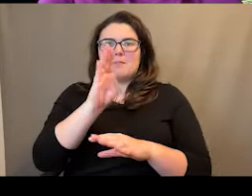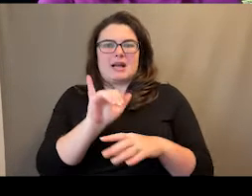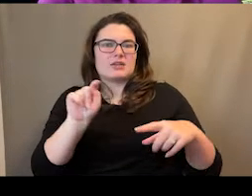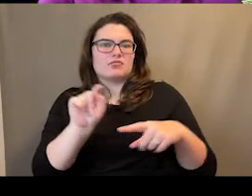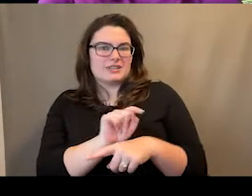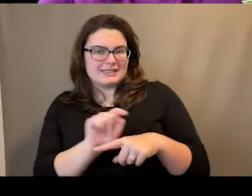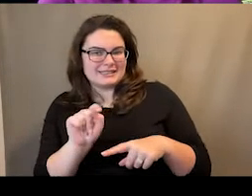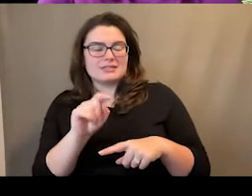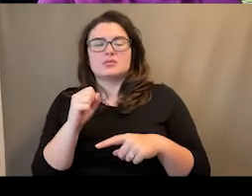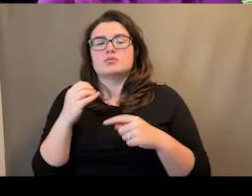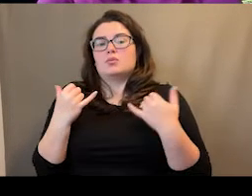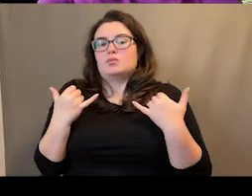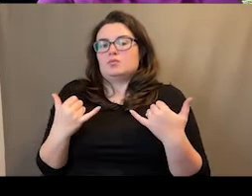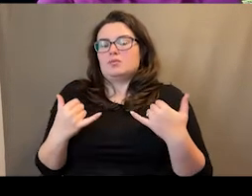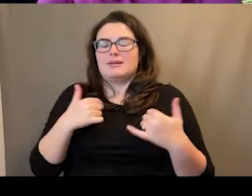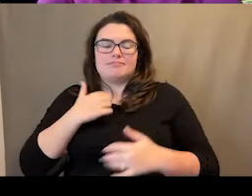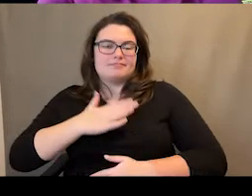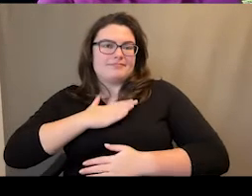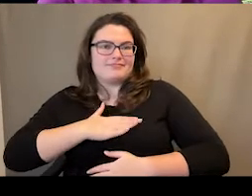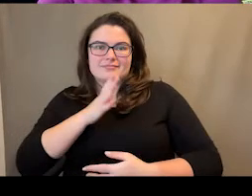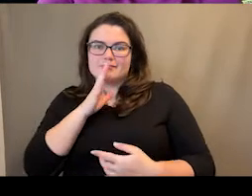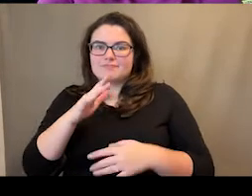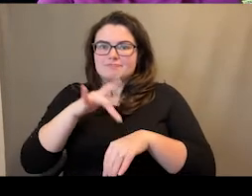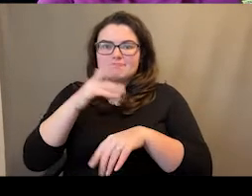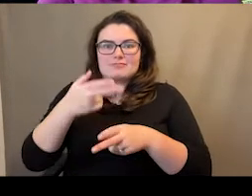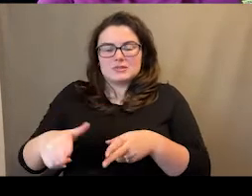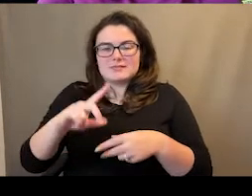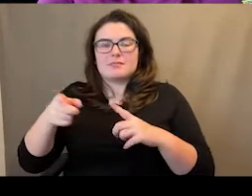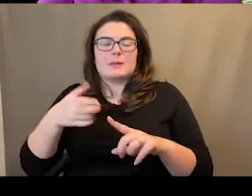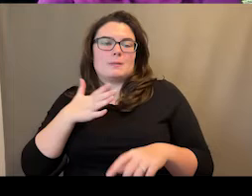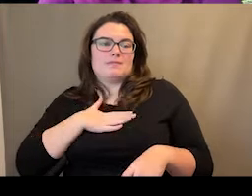Today, I have the pleasure of talking a little bit about my directorate and some of